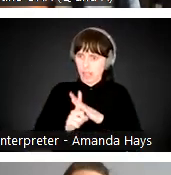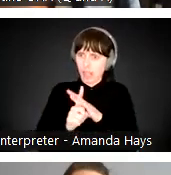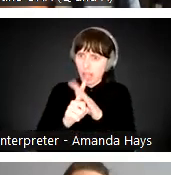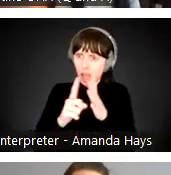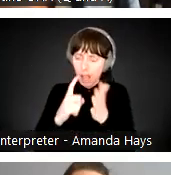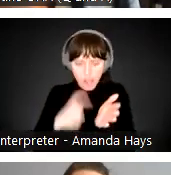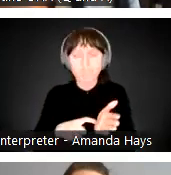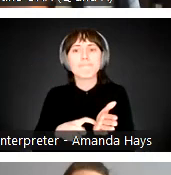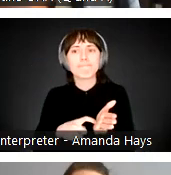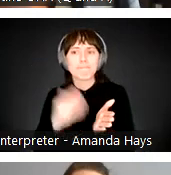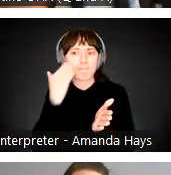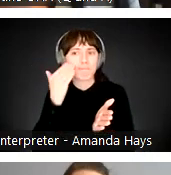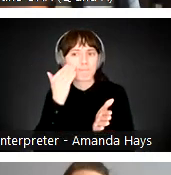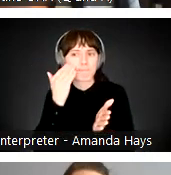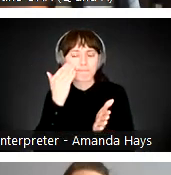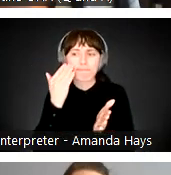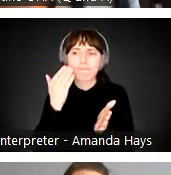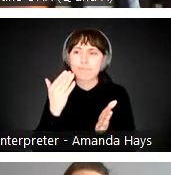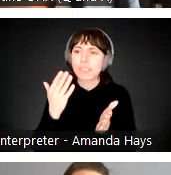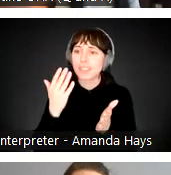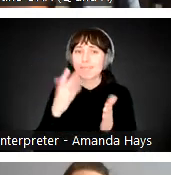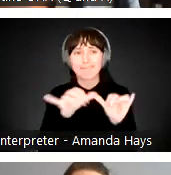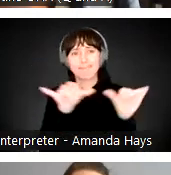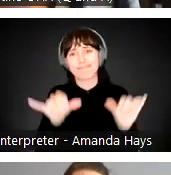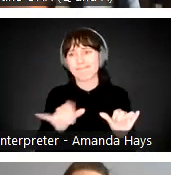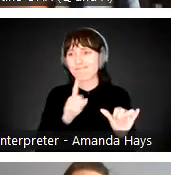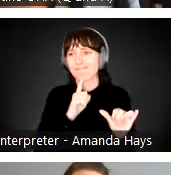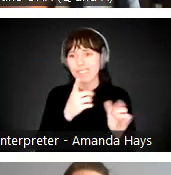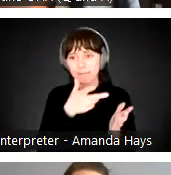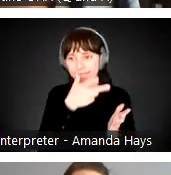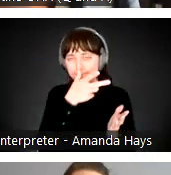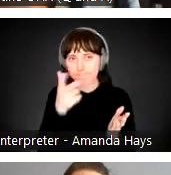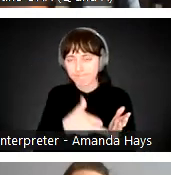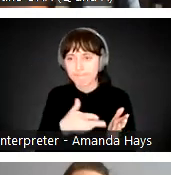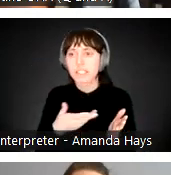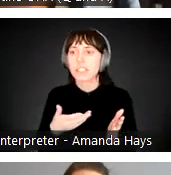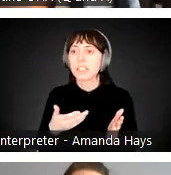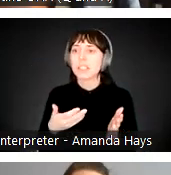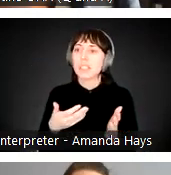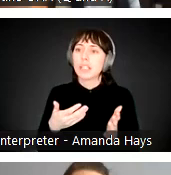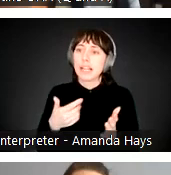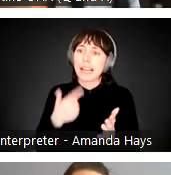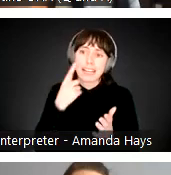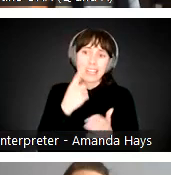right? And because the patient, the doctor I've seen is doing the best that they can I'm inclined to think that part of